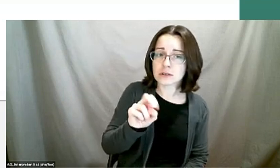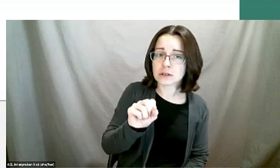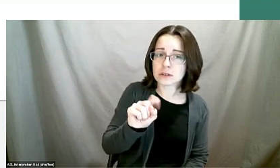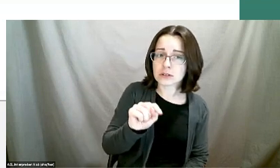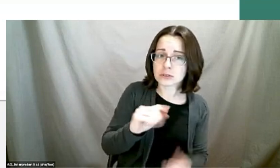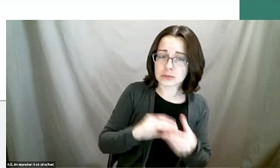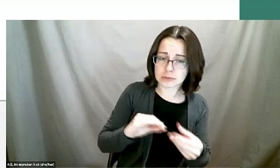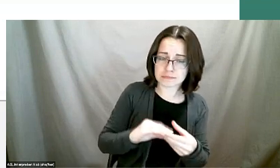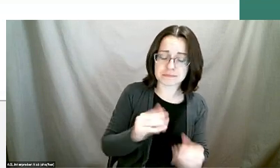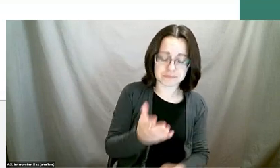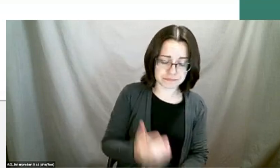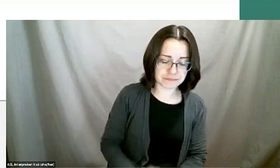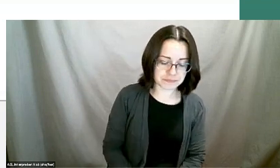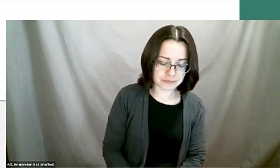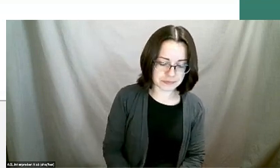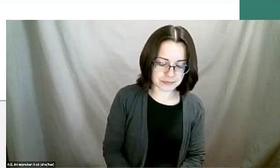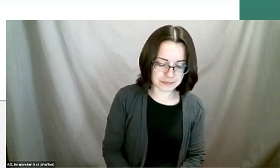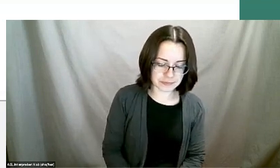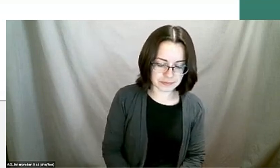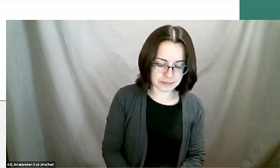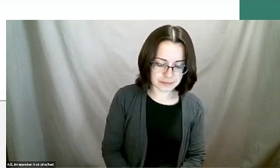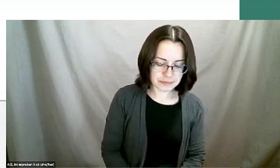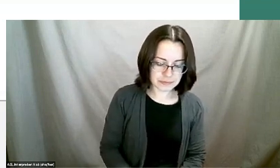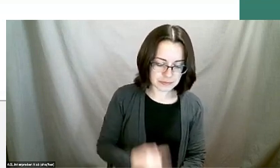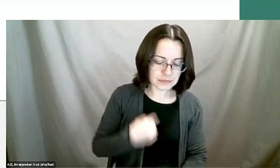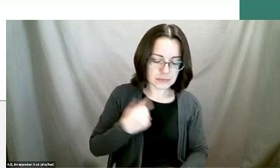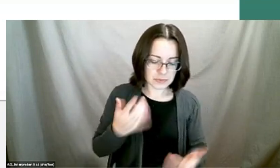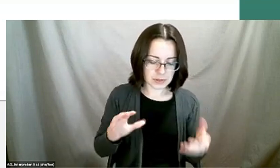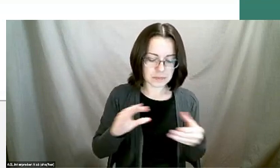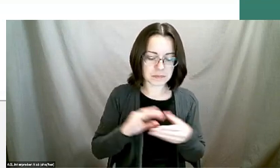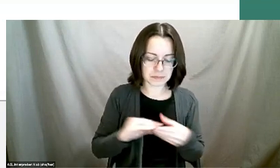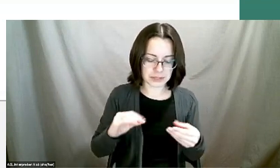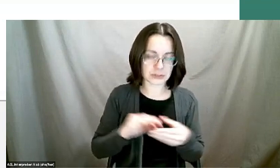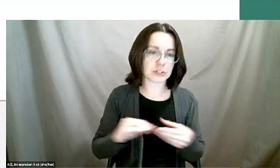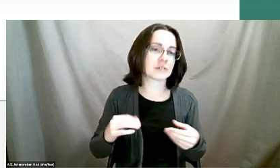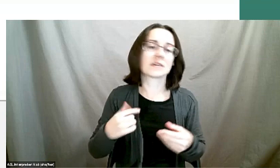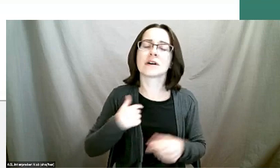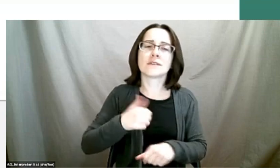As I mentioned, I've been doing this work for over 18 years.